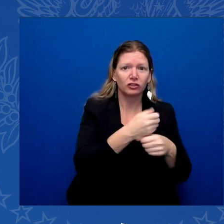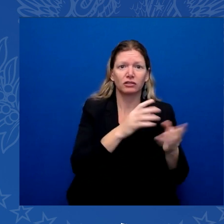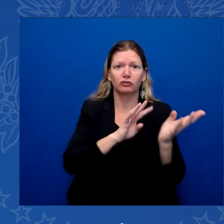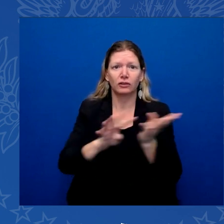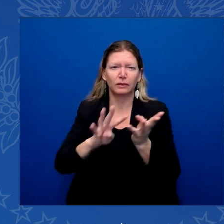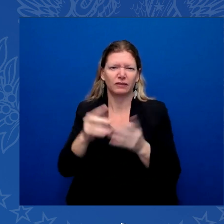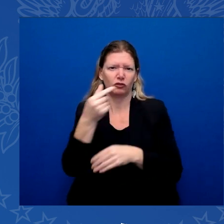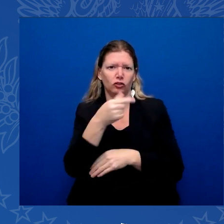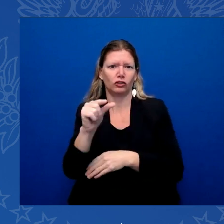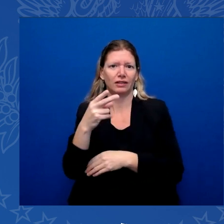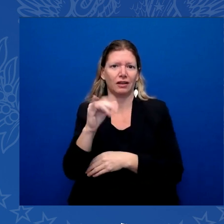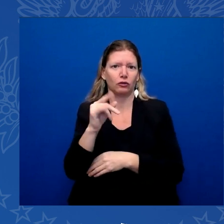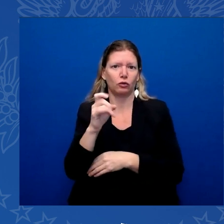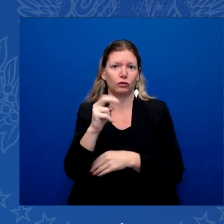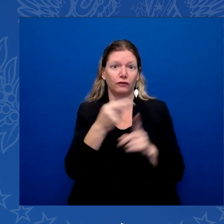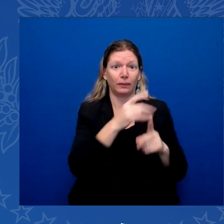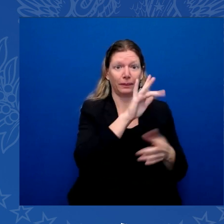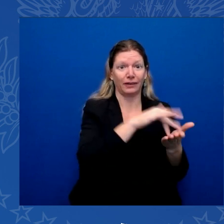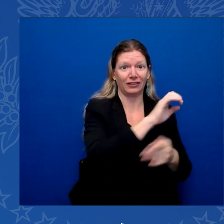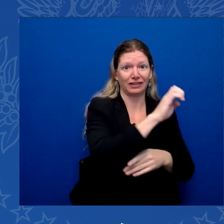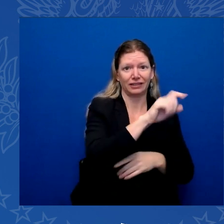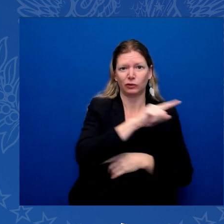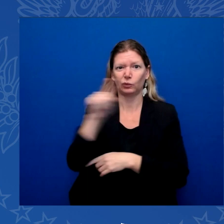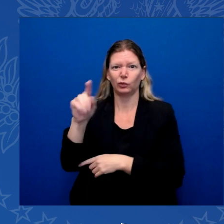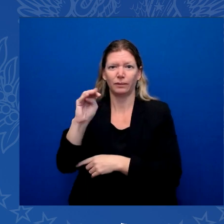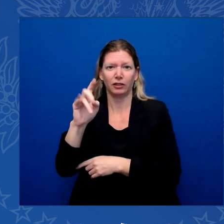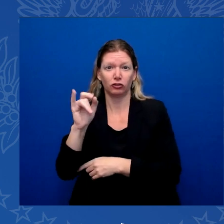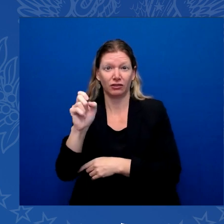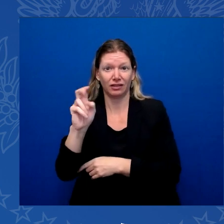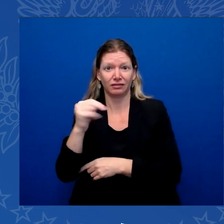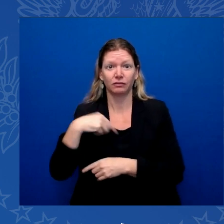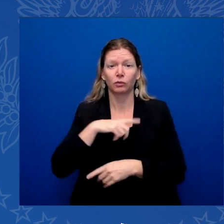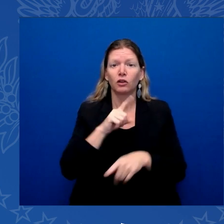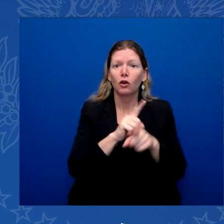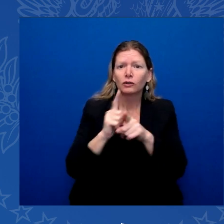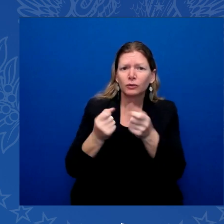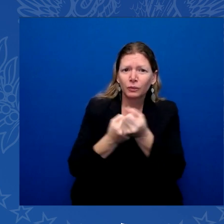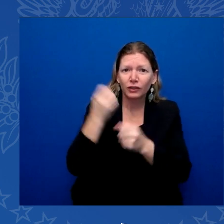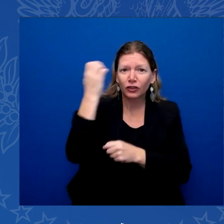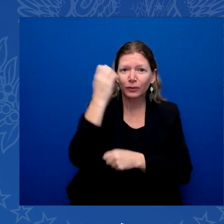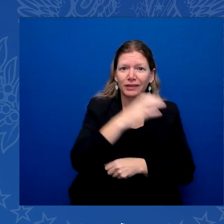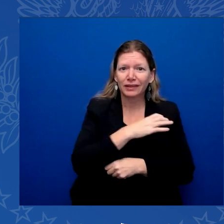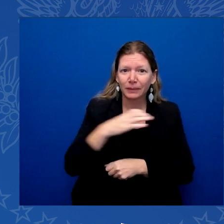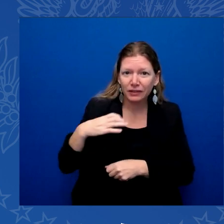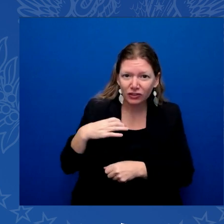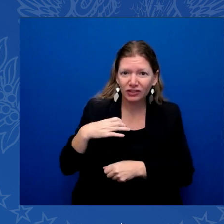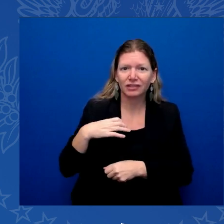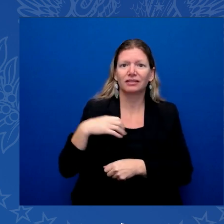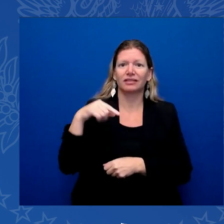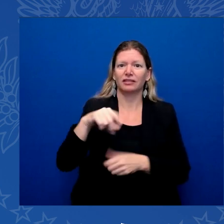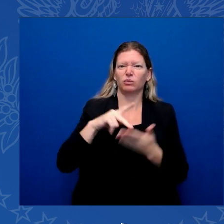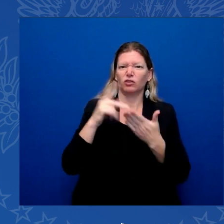on the project of high voltage submarine electricity interconnection that will link Italy to Tunisia.